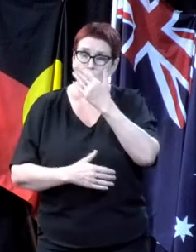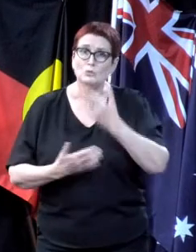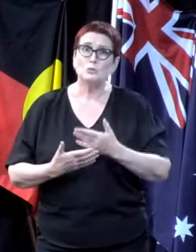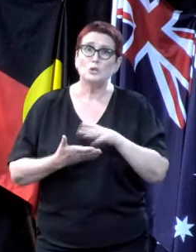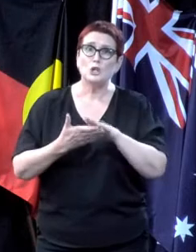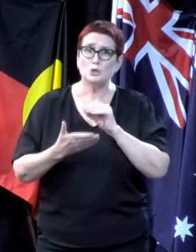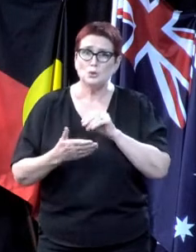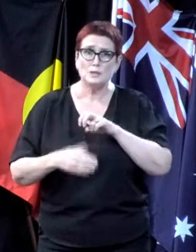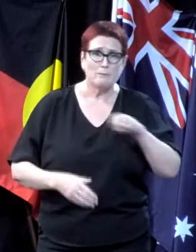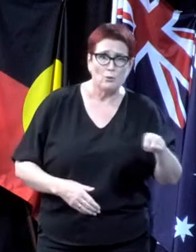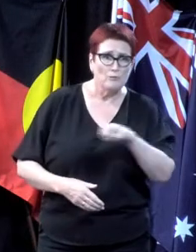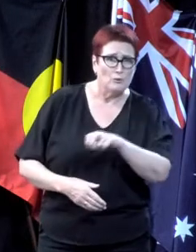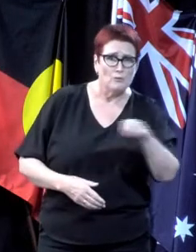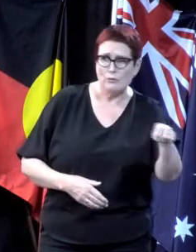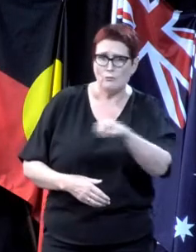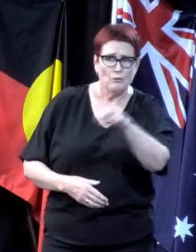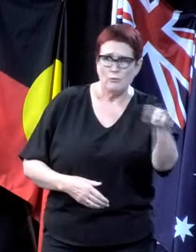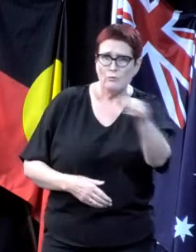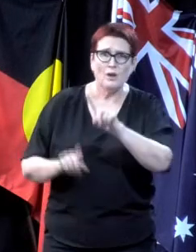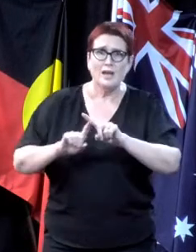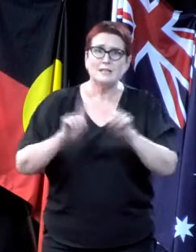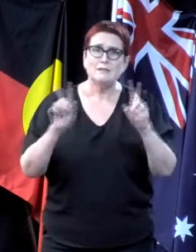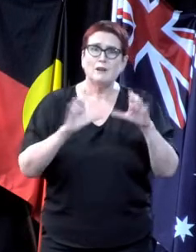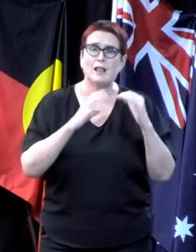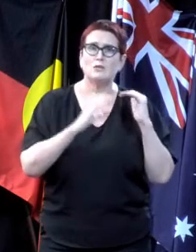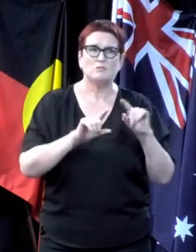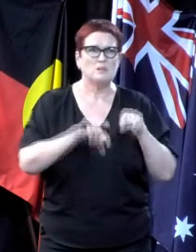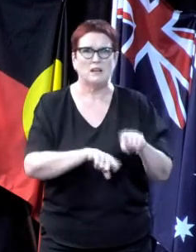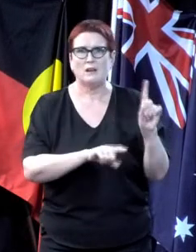depending on curriculum area or specific design needs.